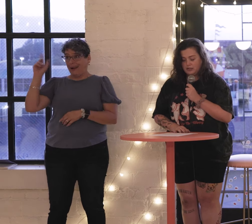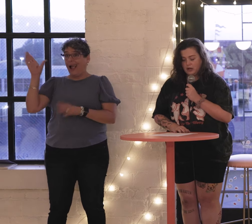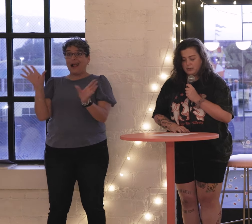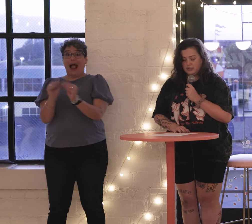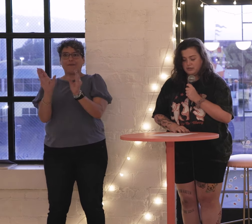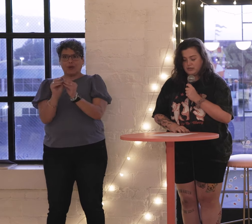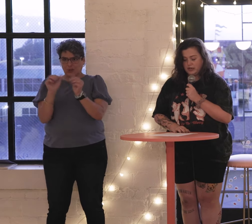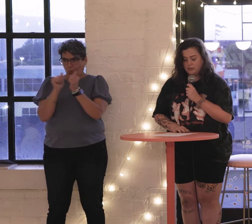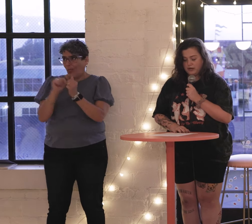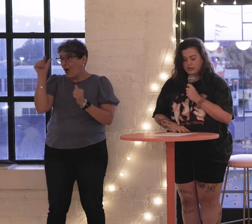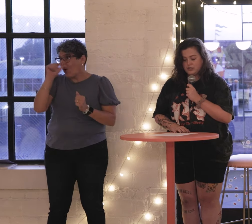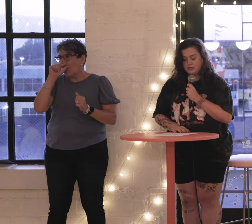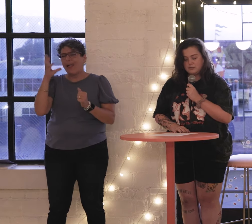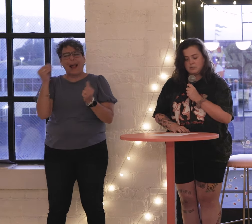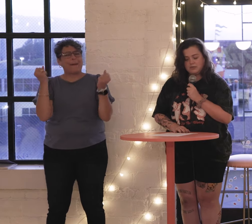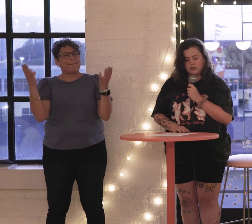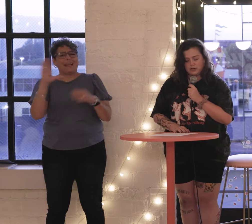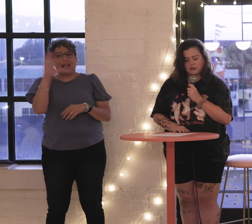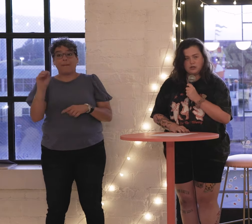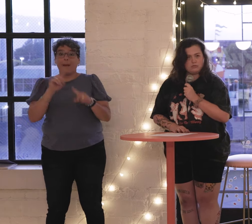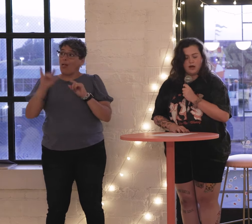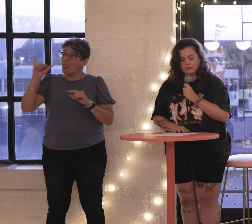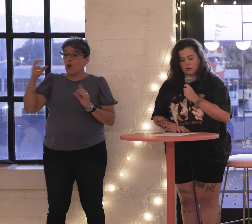These opportunities and recognition did make me feel good and have some hope